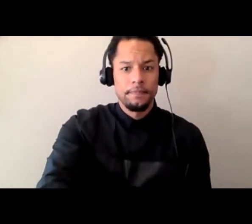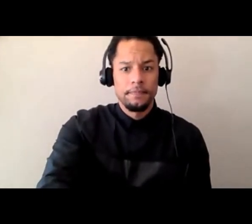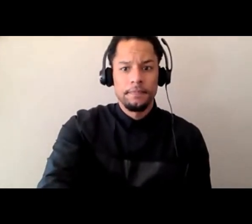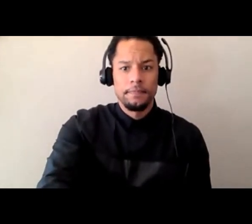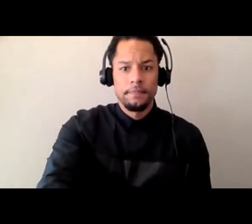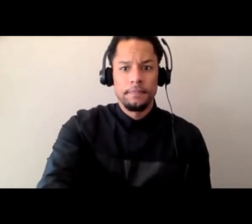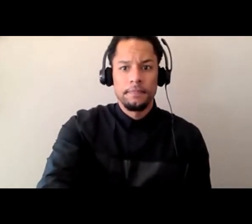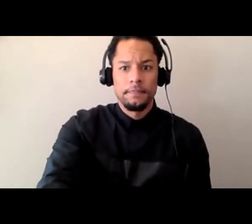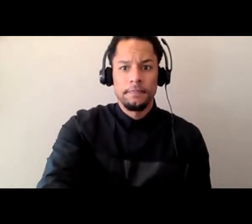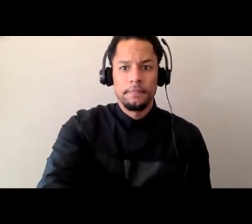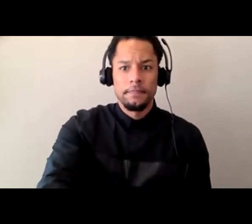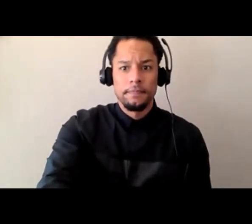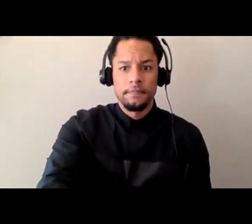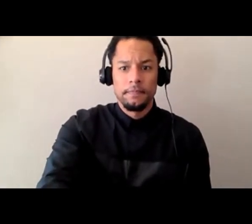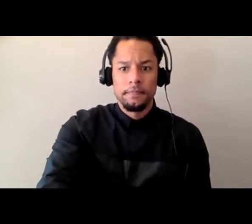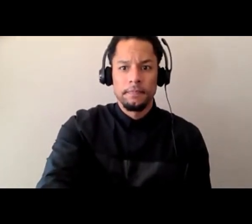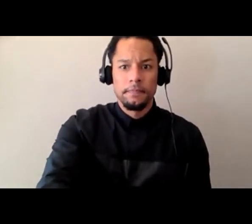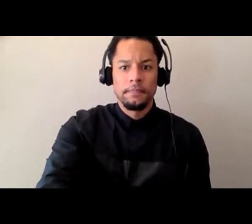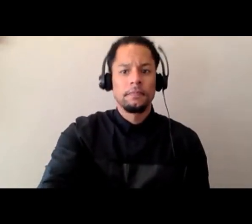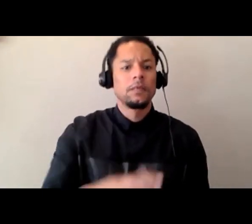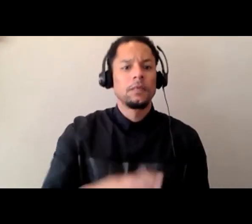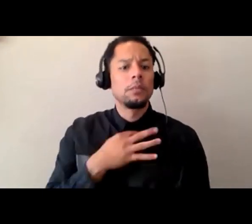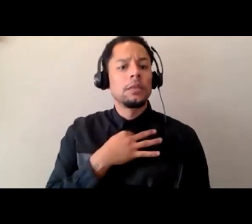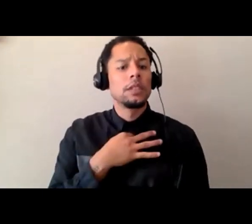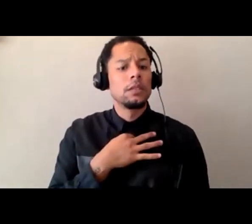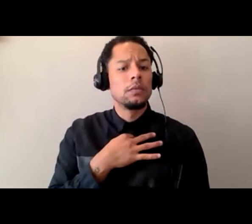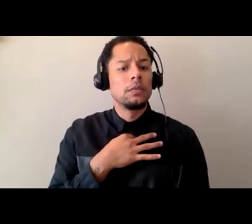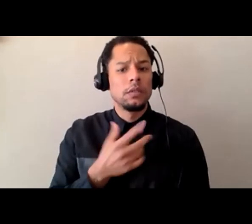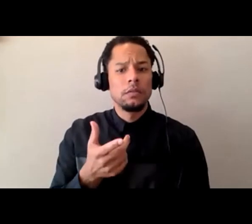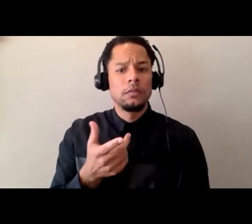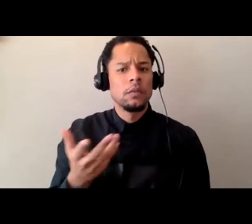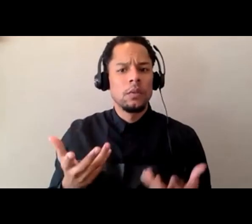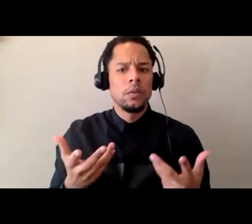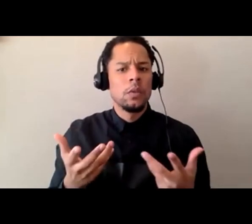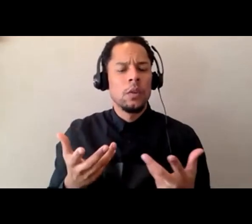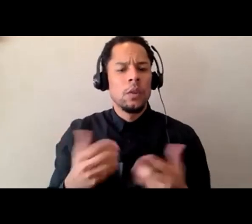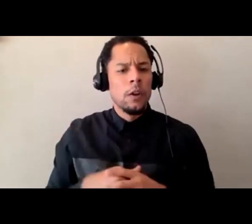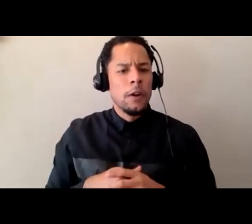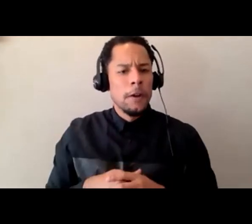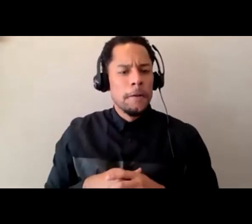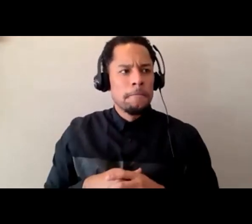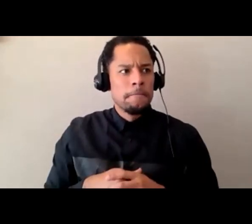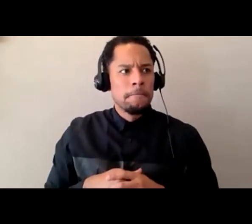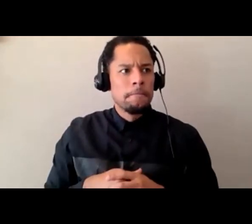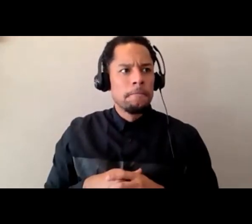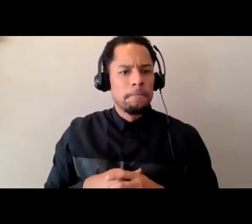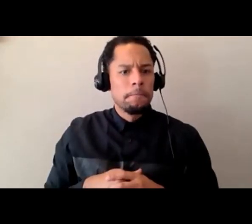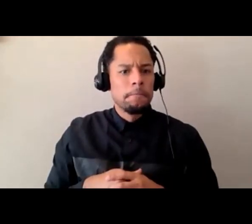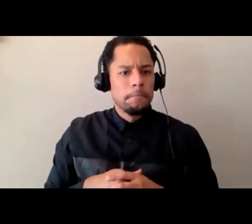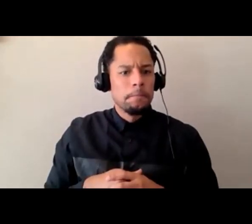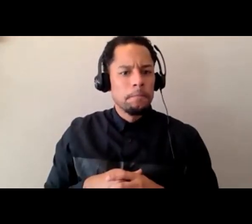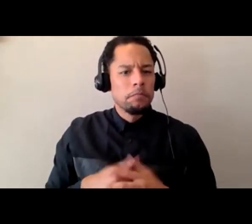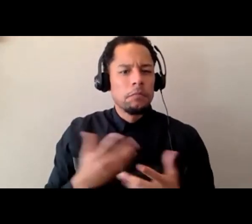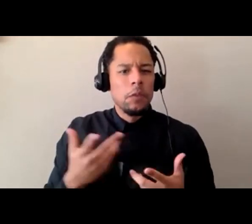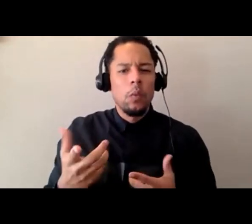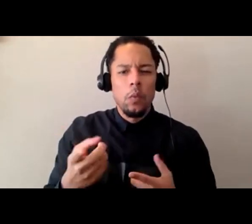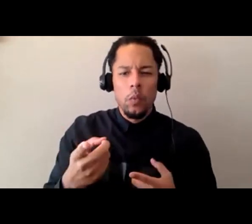But anything that comes to mind for you what would foster that sense of commitment?